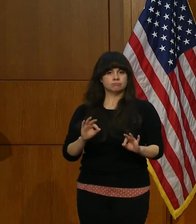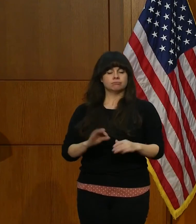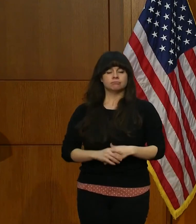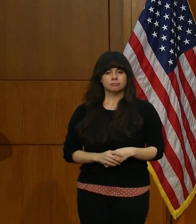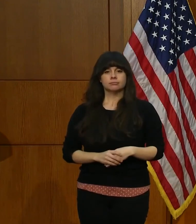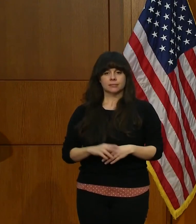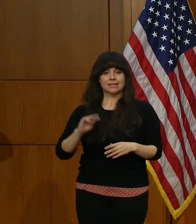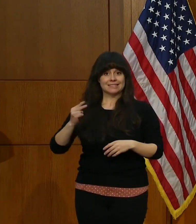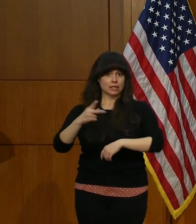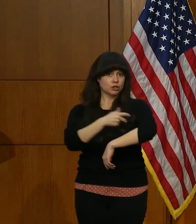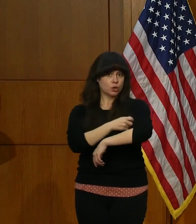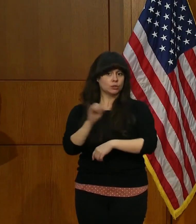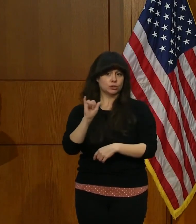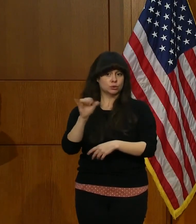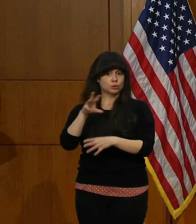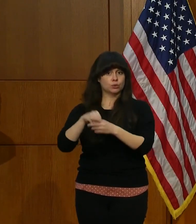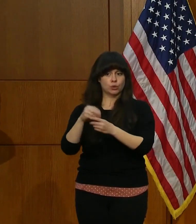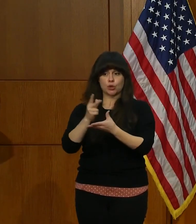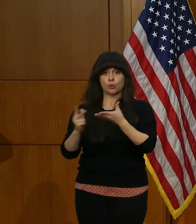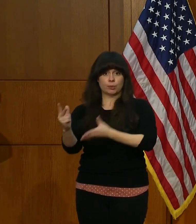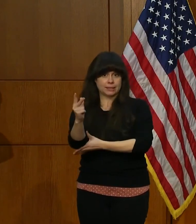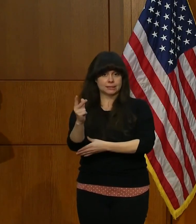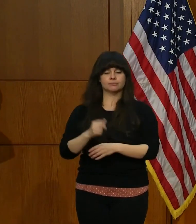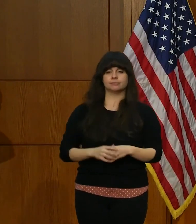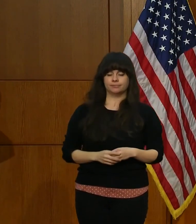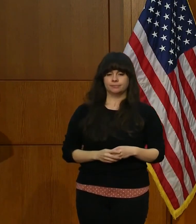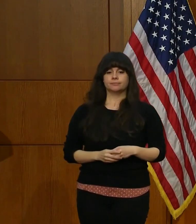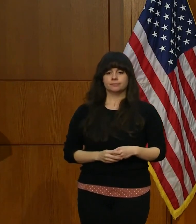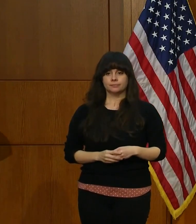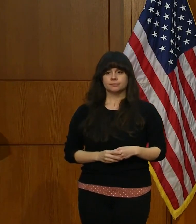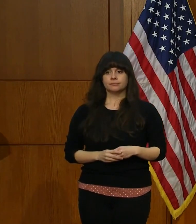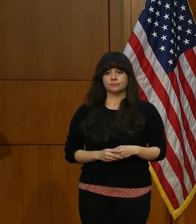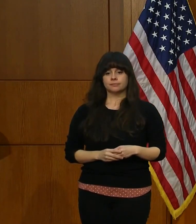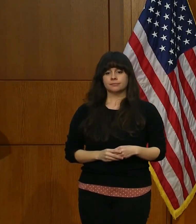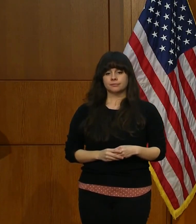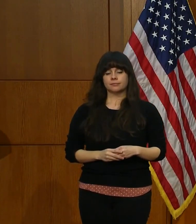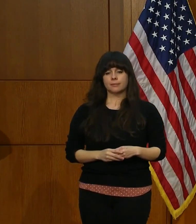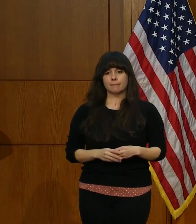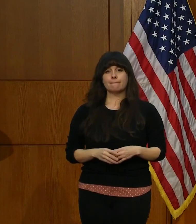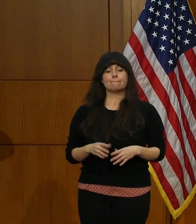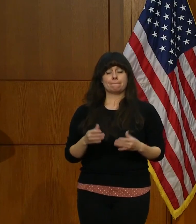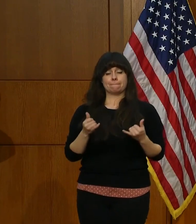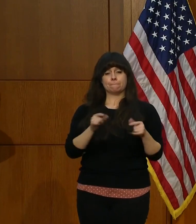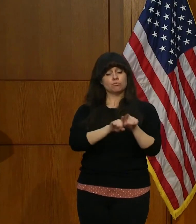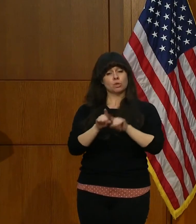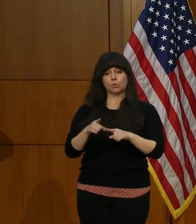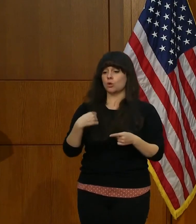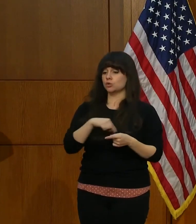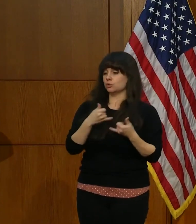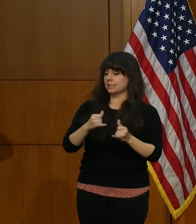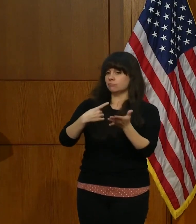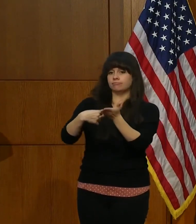COMPLETING THESE WITHIN THREE WEEKS AND THEN ALSO COMPLAINED THE SECOND DOSE IS WITHIN THREE